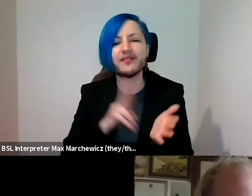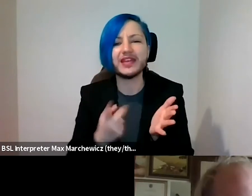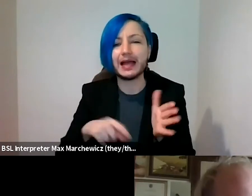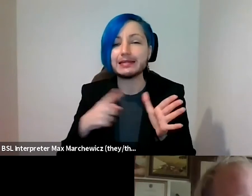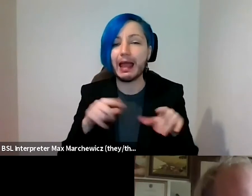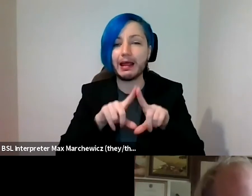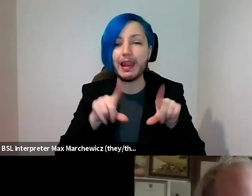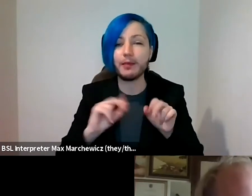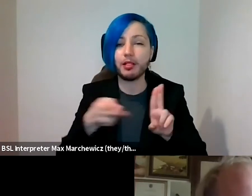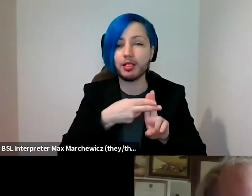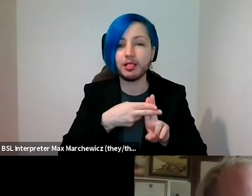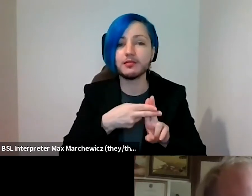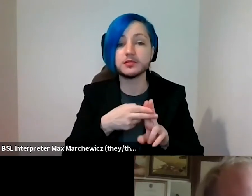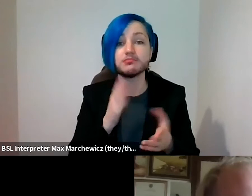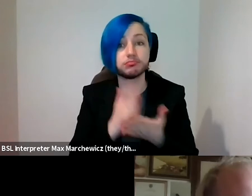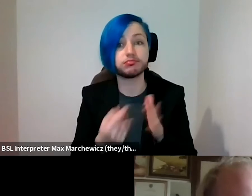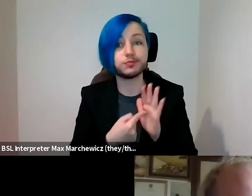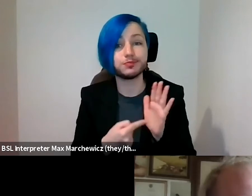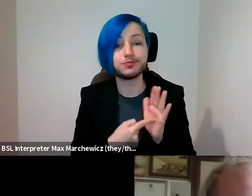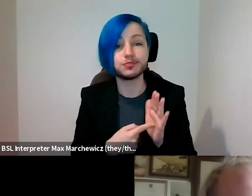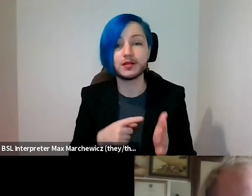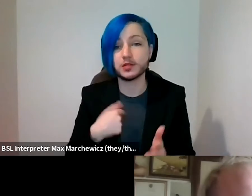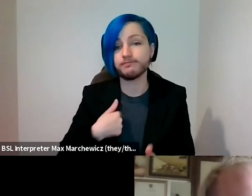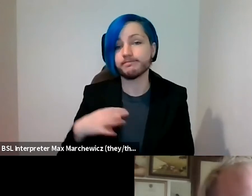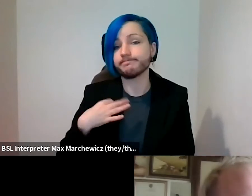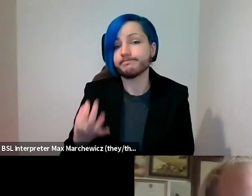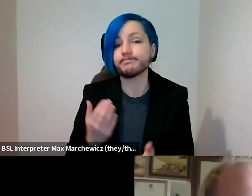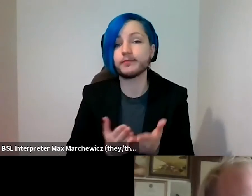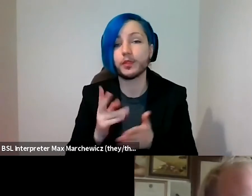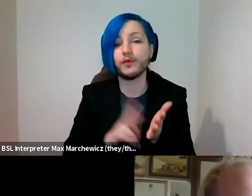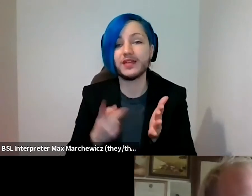because I was invited by the V&A, along with others,